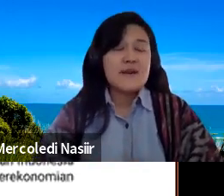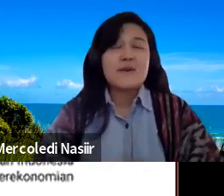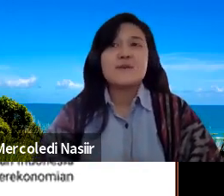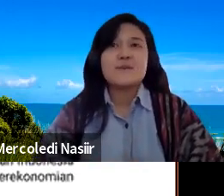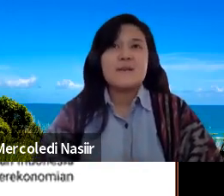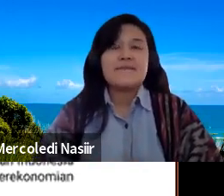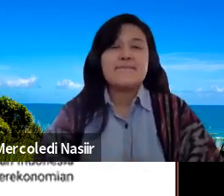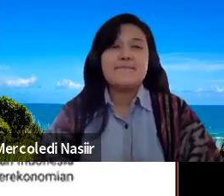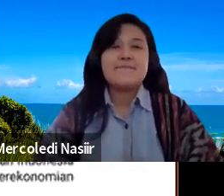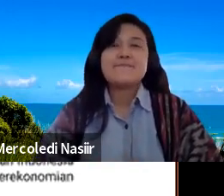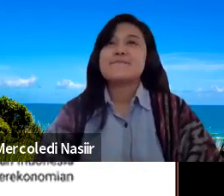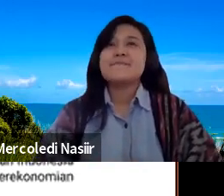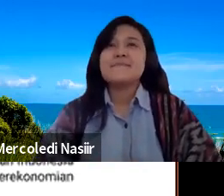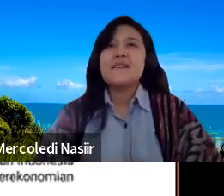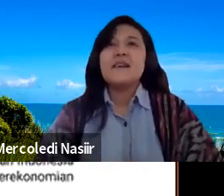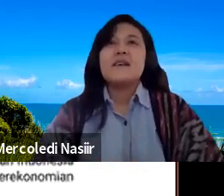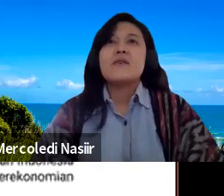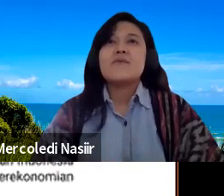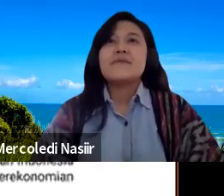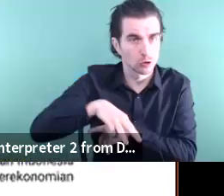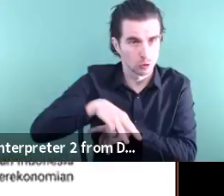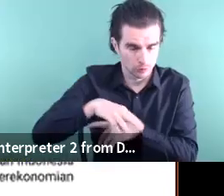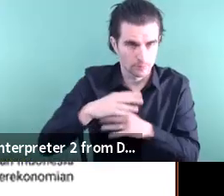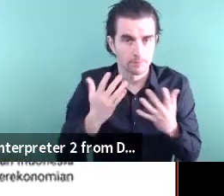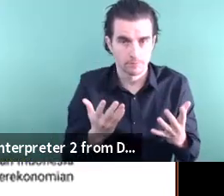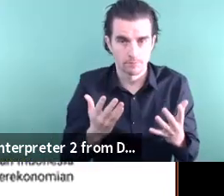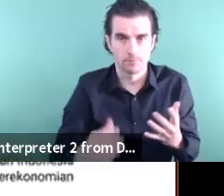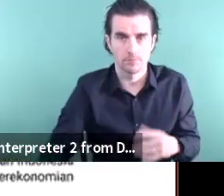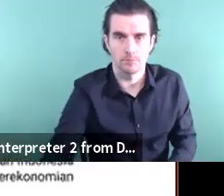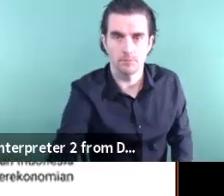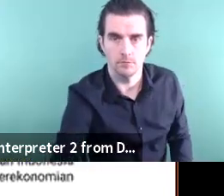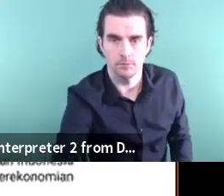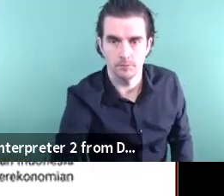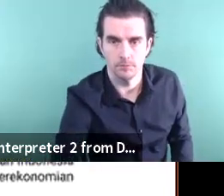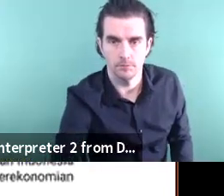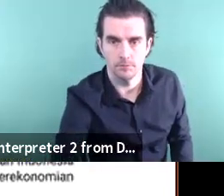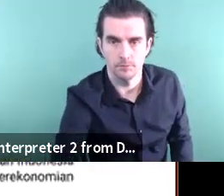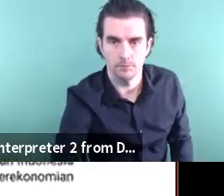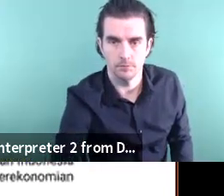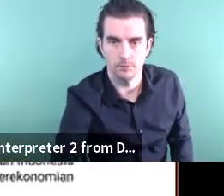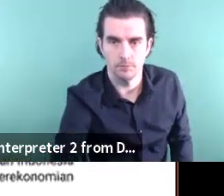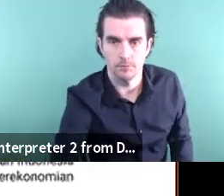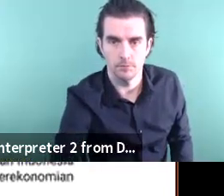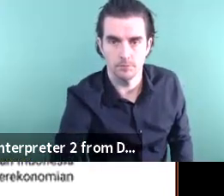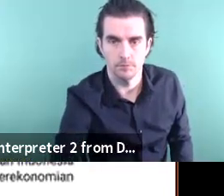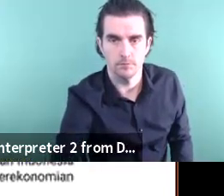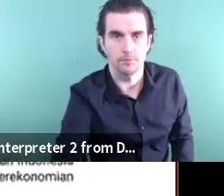extra cost result. We regressed it separately over quantile and types of functioning and we